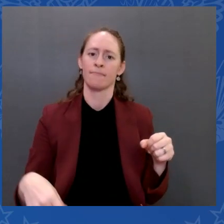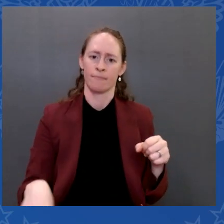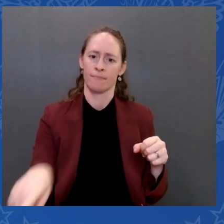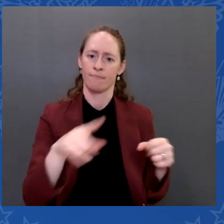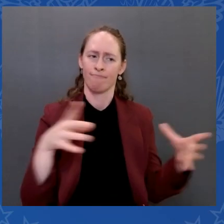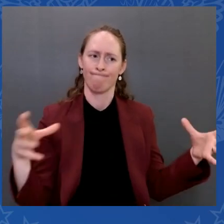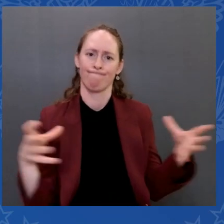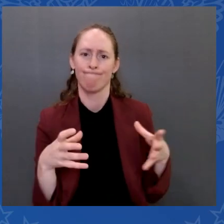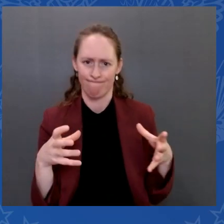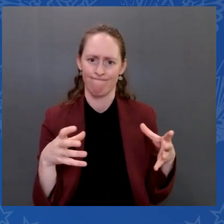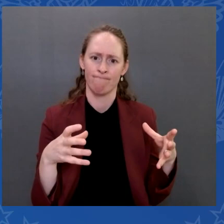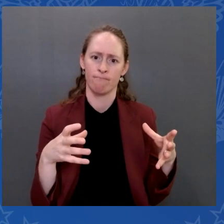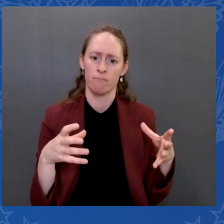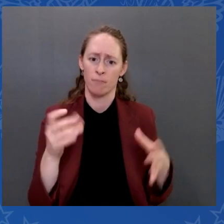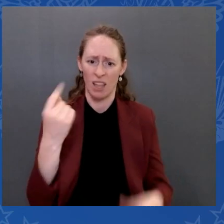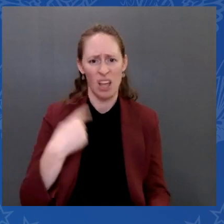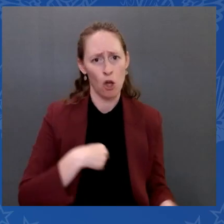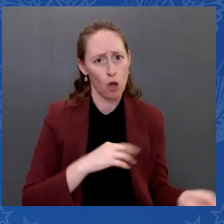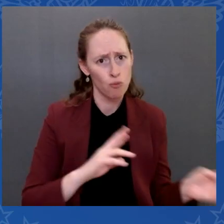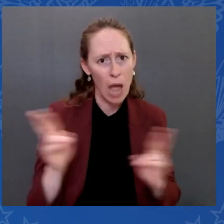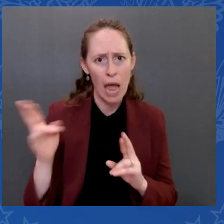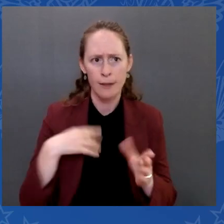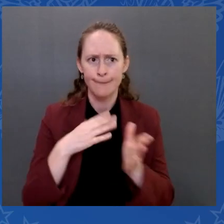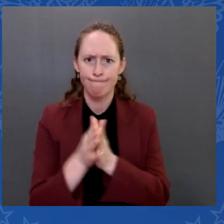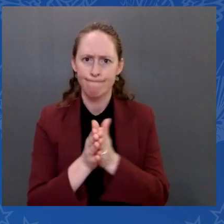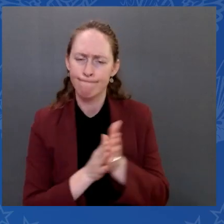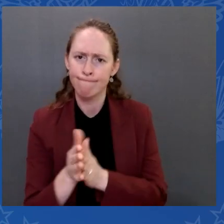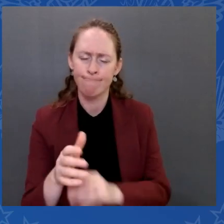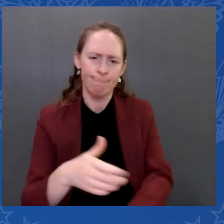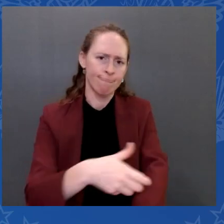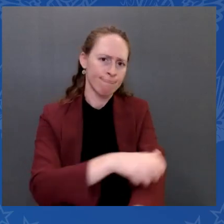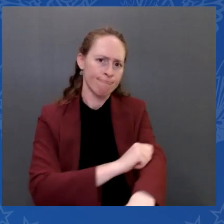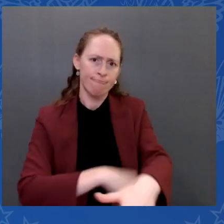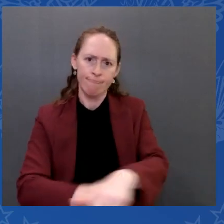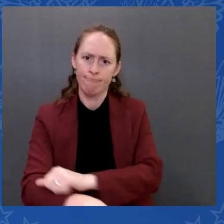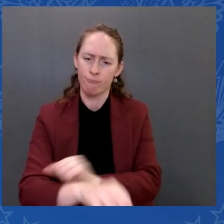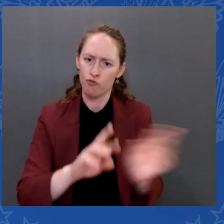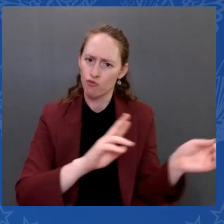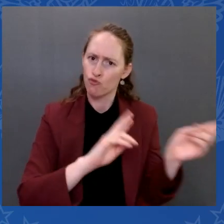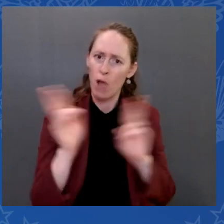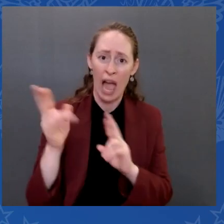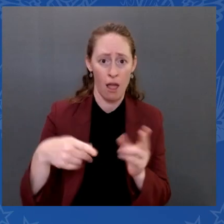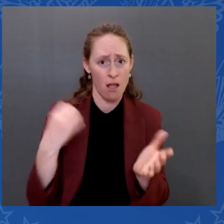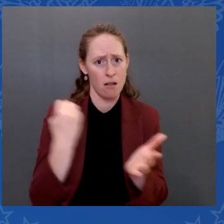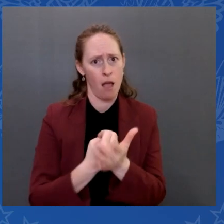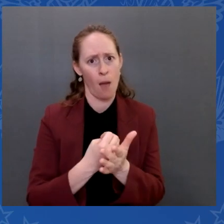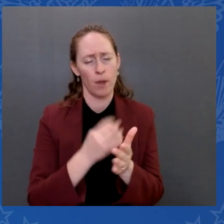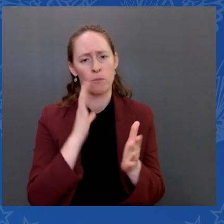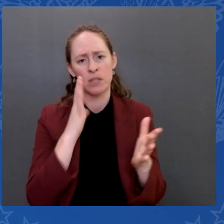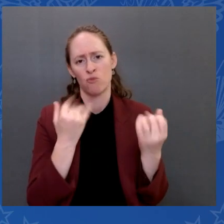it's good for our competitiveness, and it's good for American workers. Mr. Deese: Thanks. Thanks, Gina.